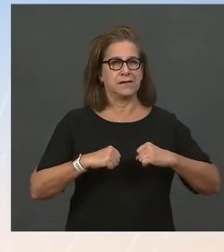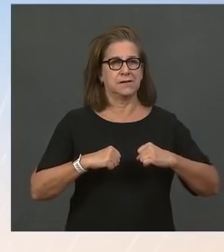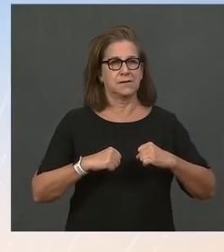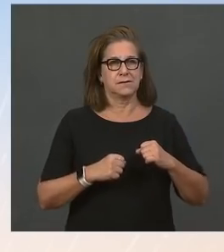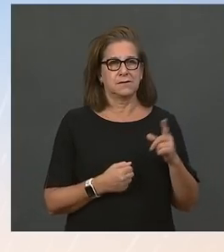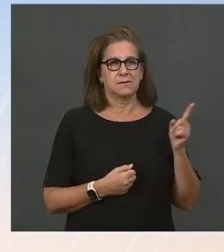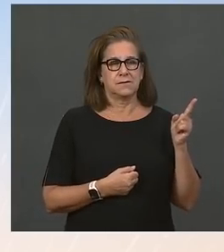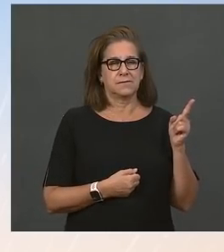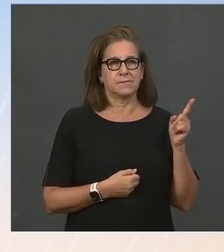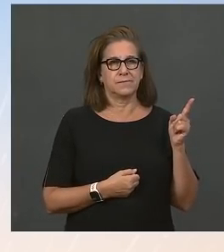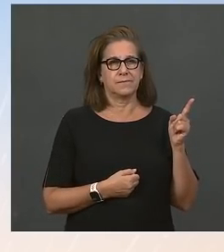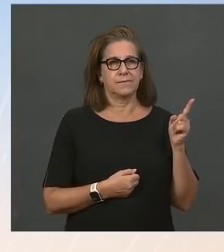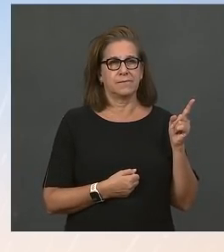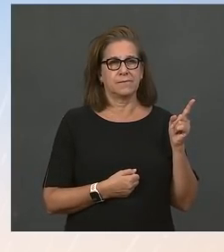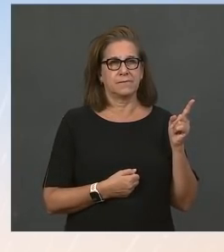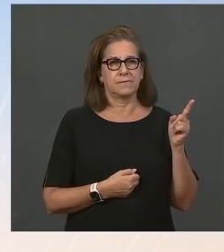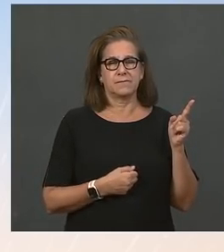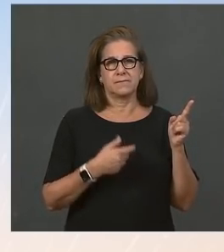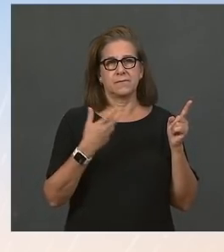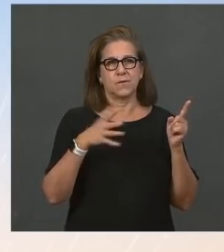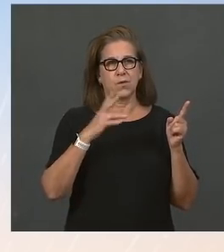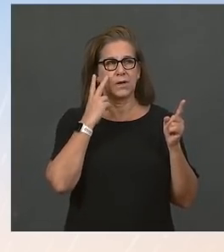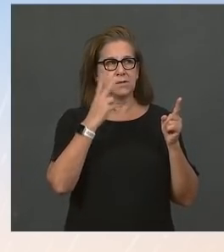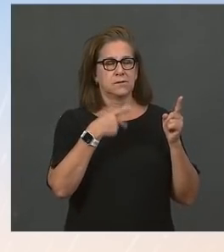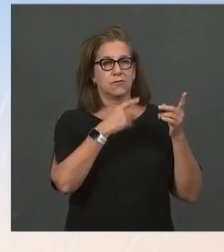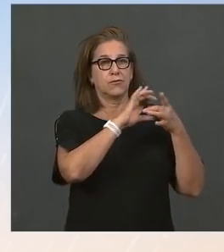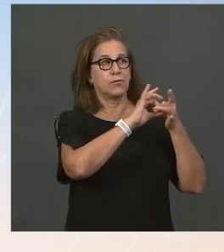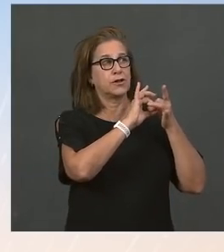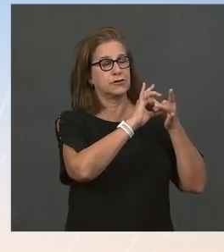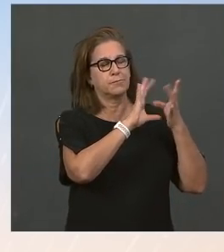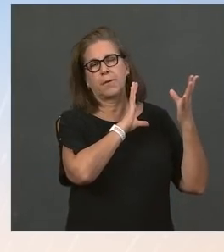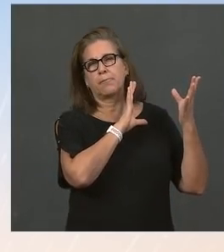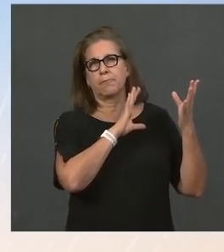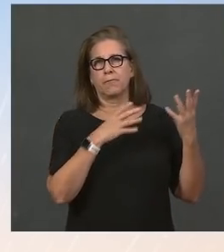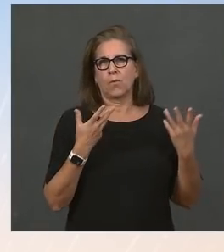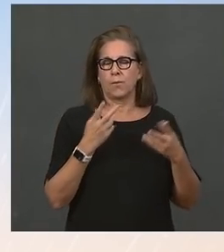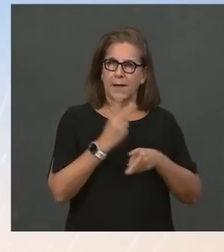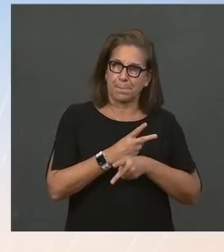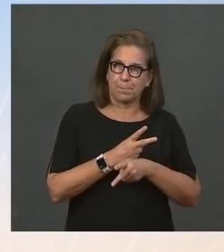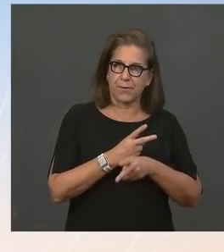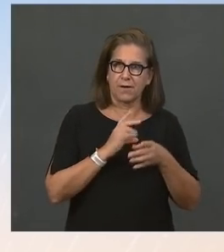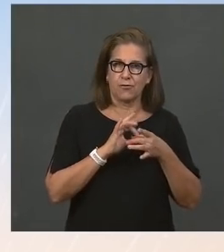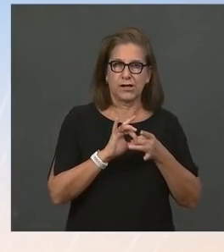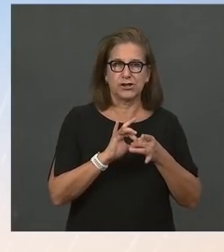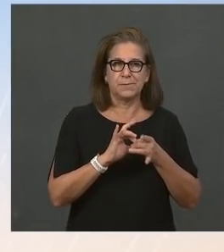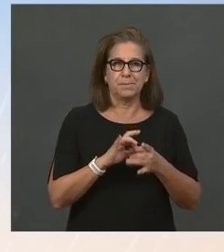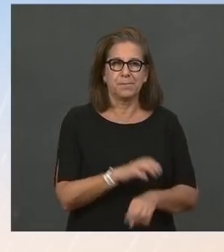And that is certainly emblematic of our approach as well. Go ahead, Jeff. The Press: Just piggybacking on that question about Taiwan,